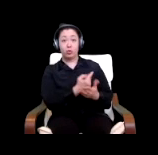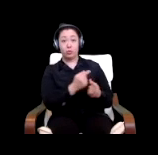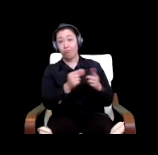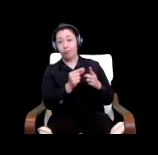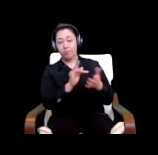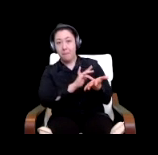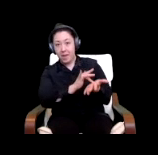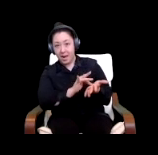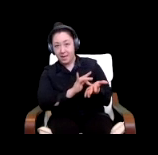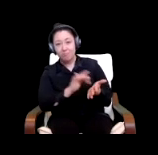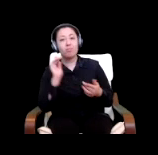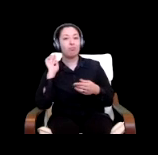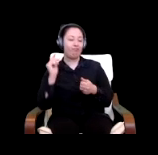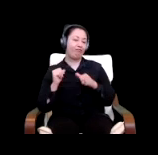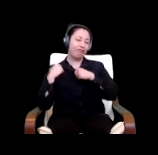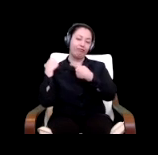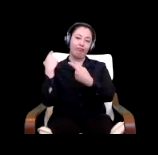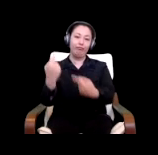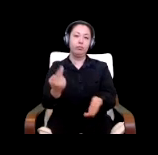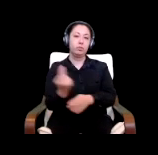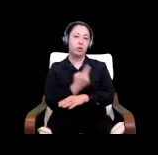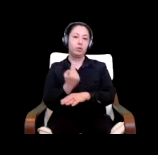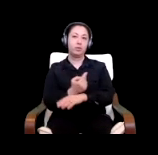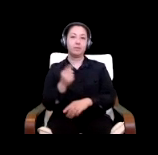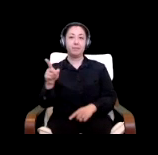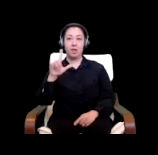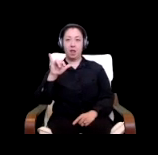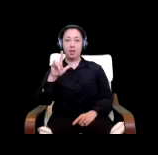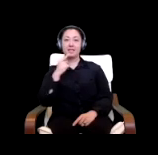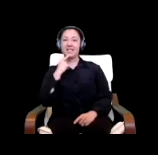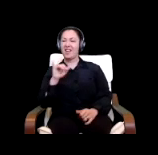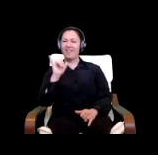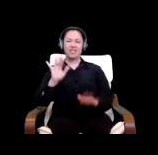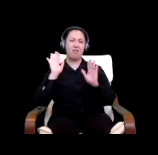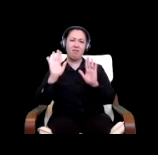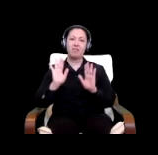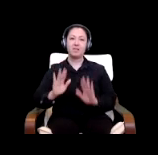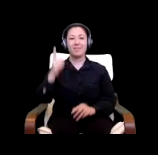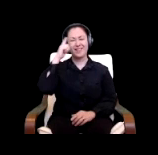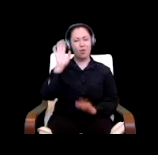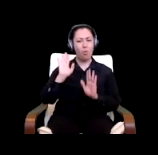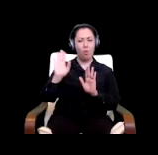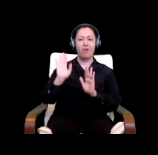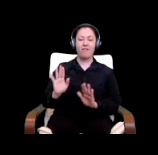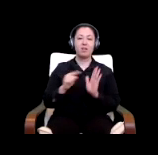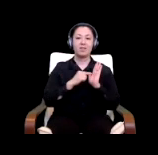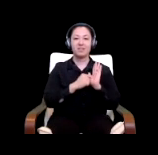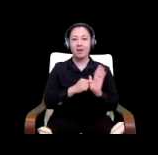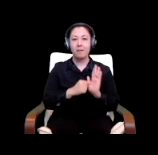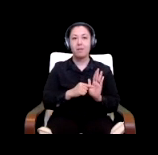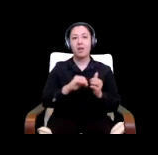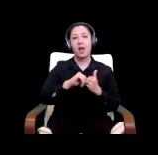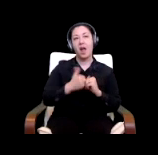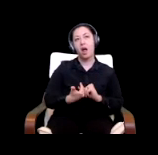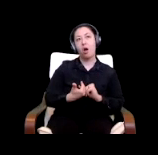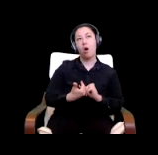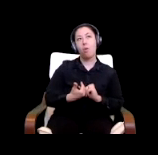That is awesome. I think that is really good example of a way you can do